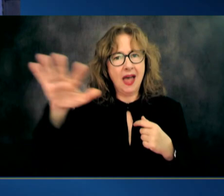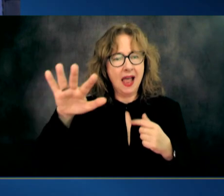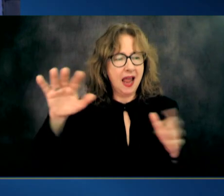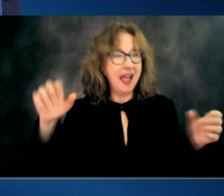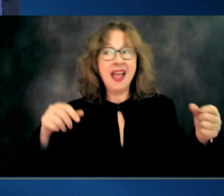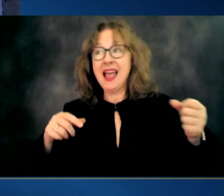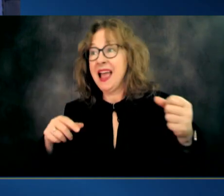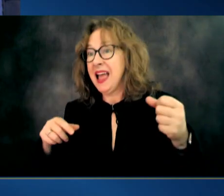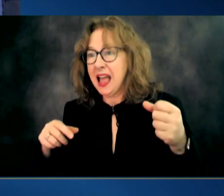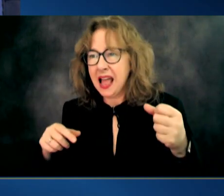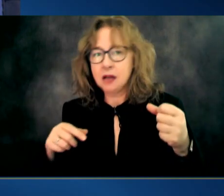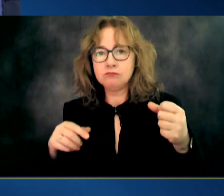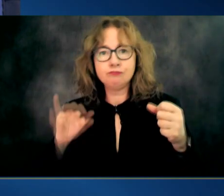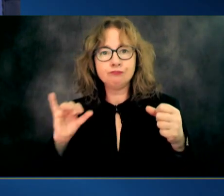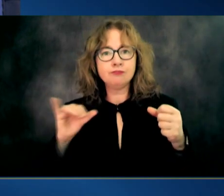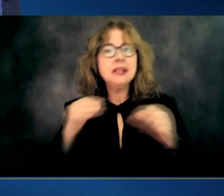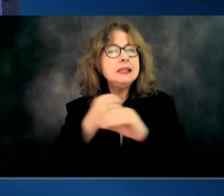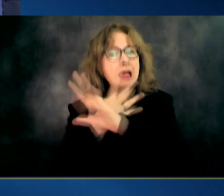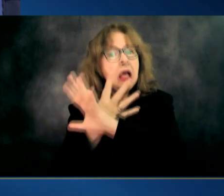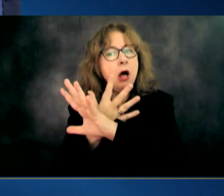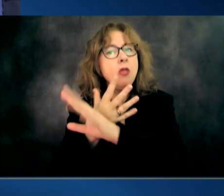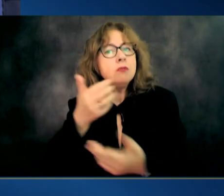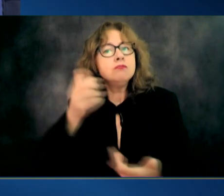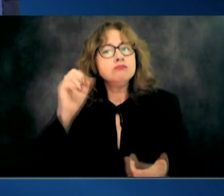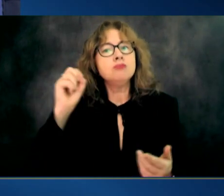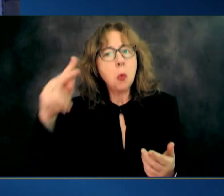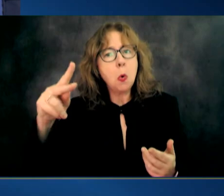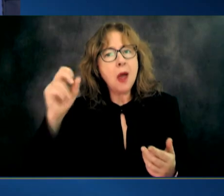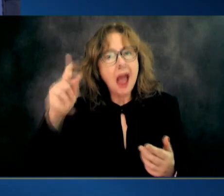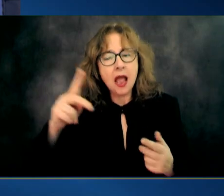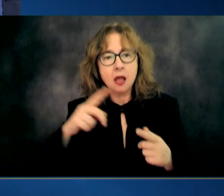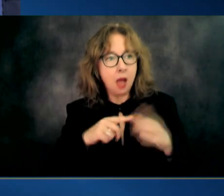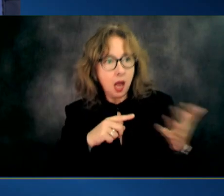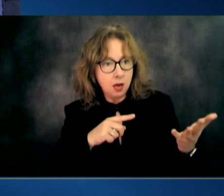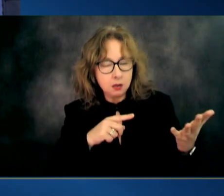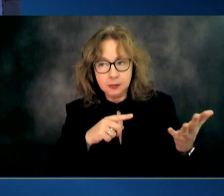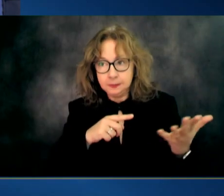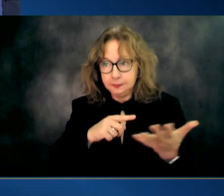see someone, you need to be able to know that they are transitioned to a stable, comprehensive